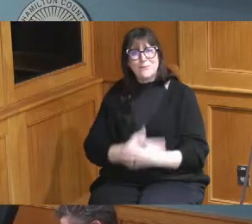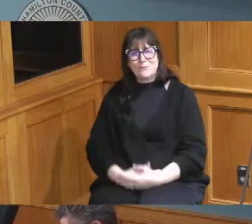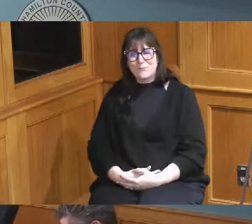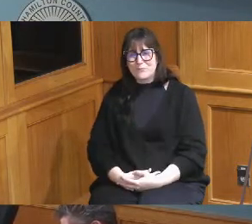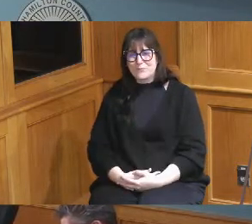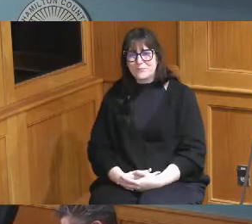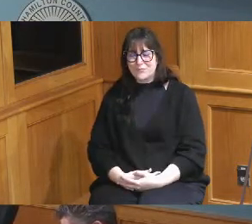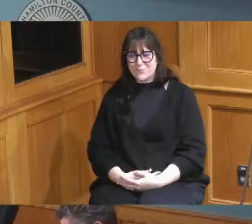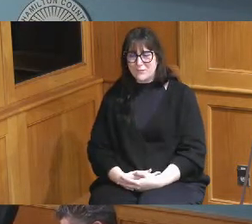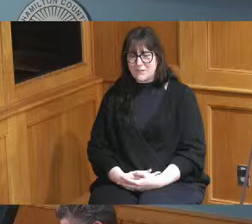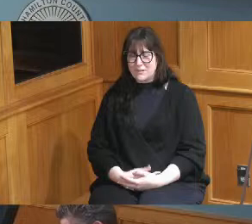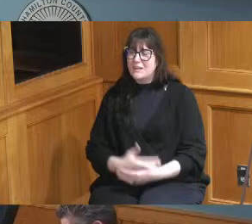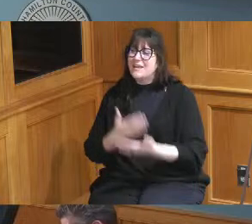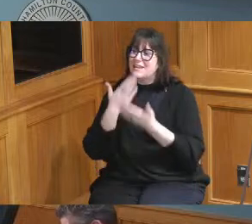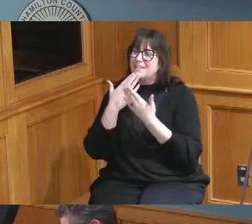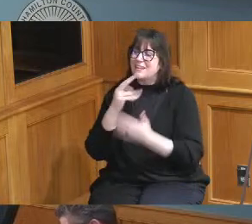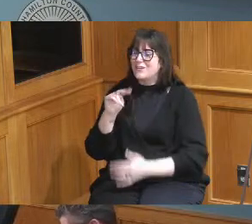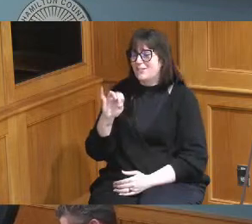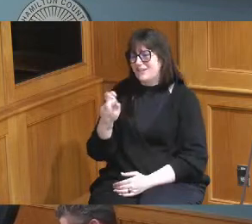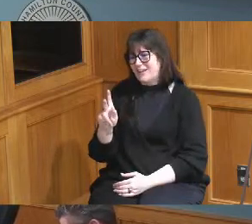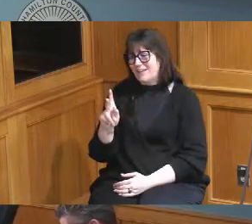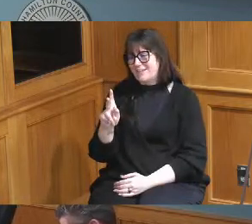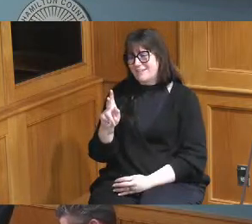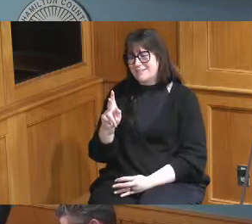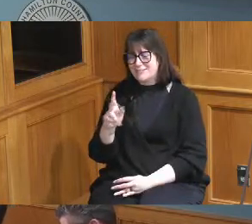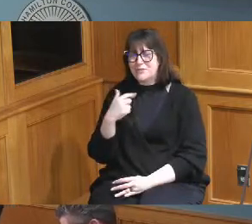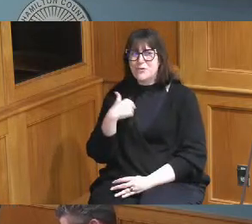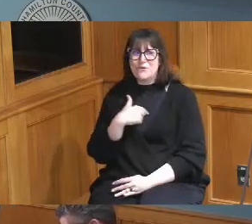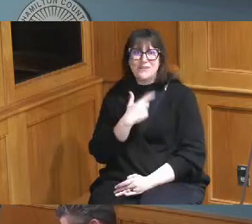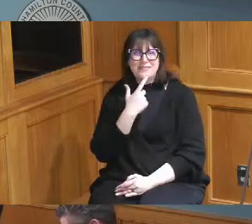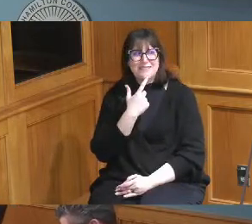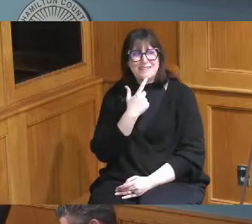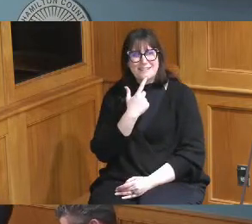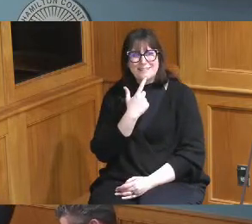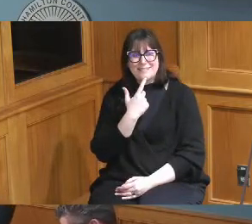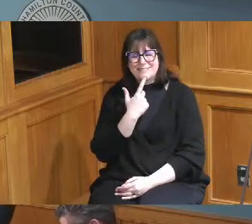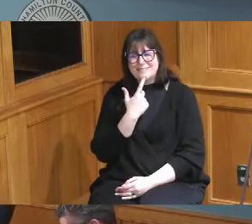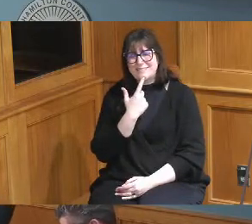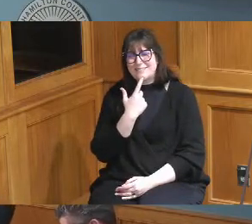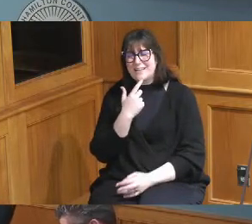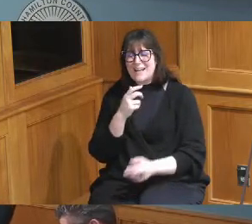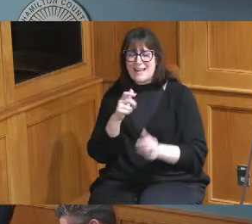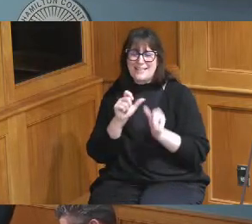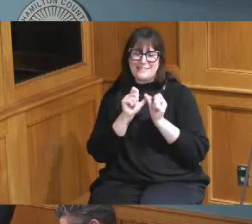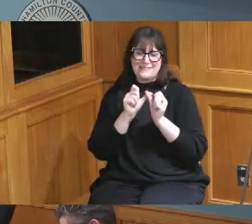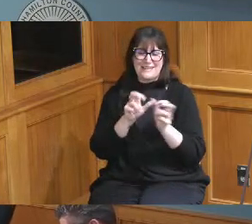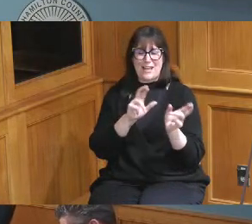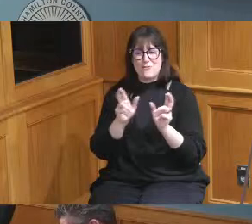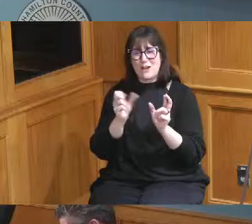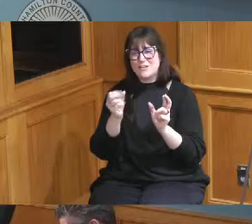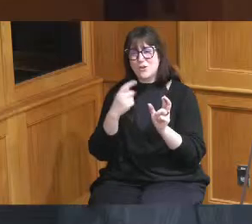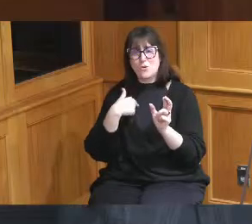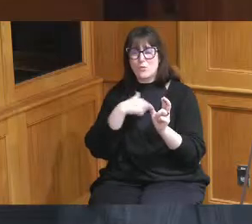you thank you Nick always say we stay ready so we don't have to get ready I think that is the